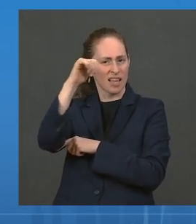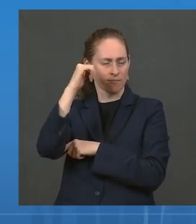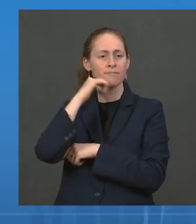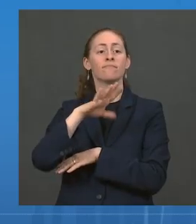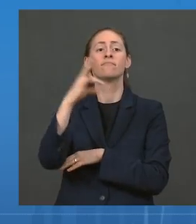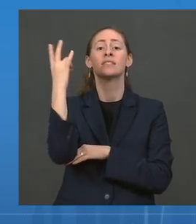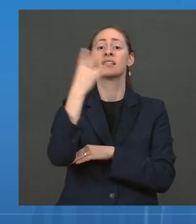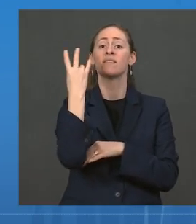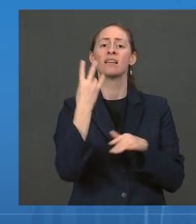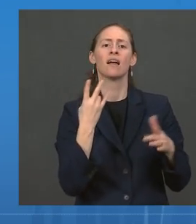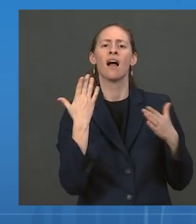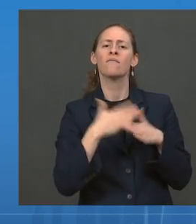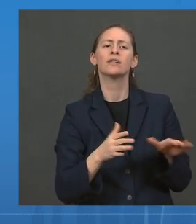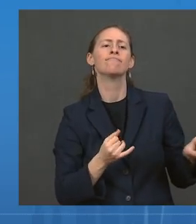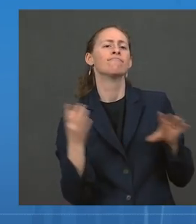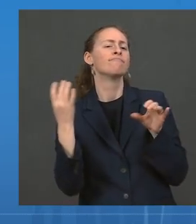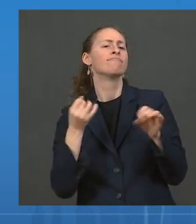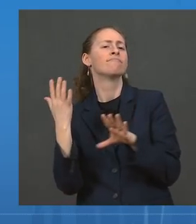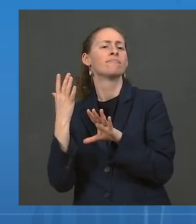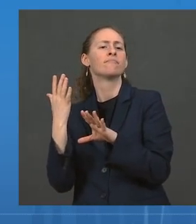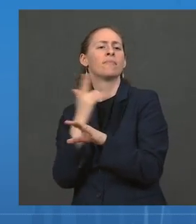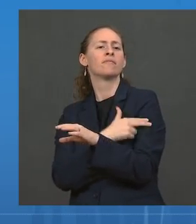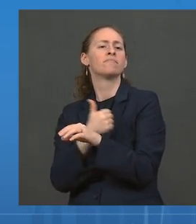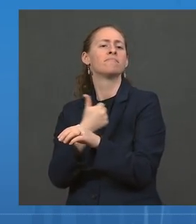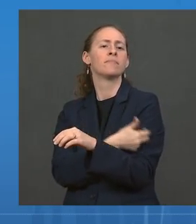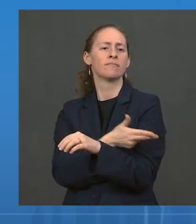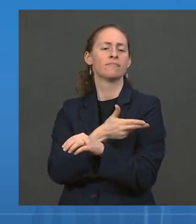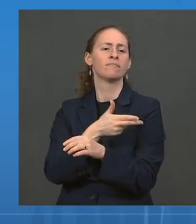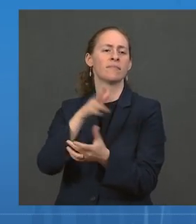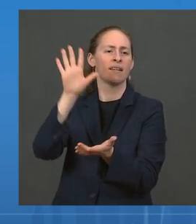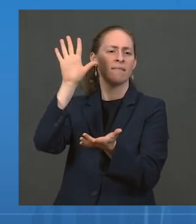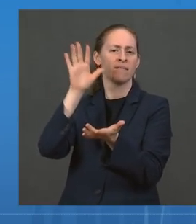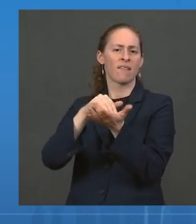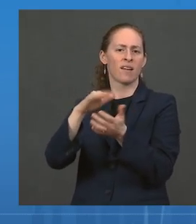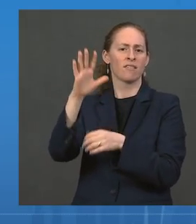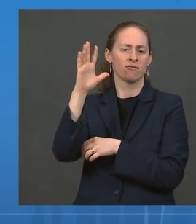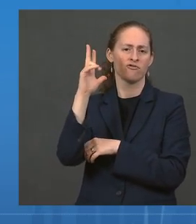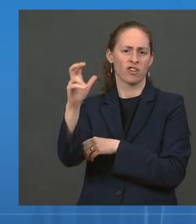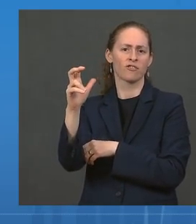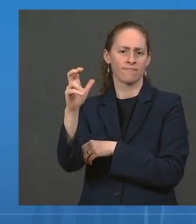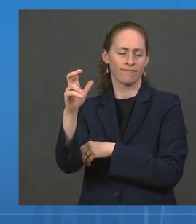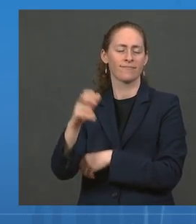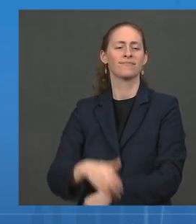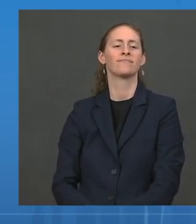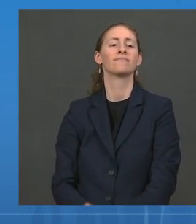is about 5,300 per day. And seven-day average daily deaths are about 1,000 per day.